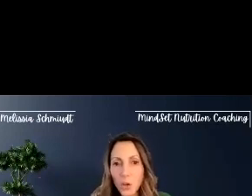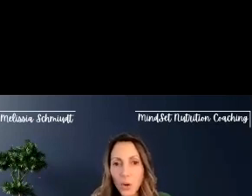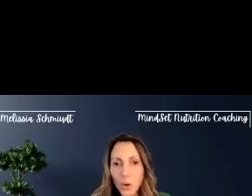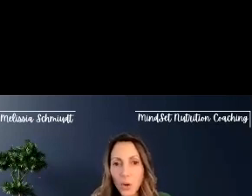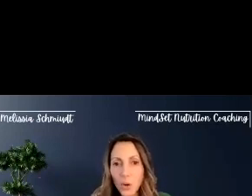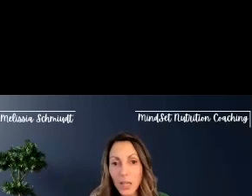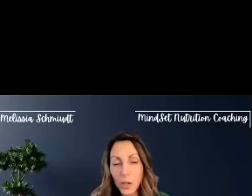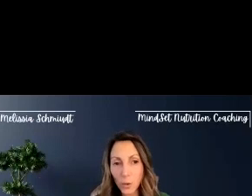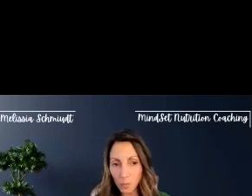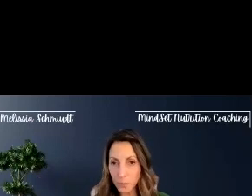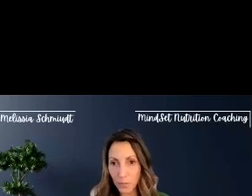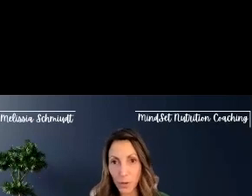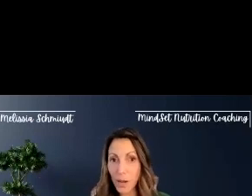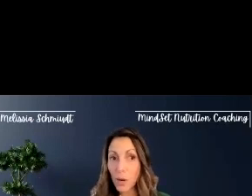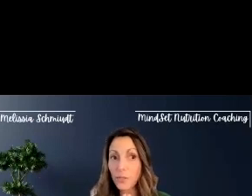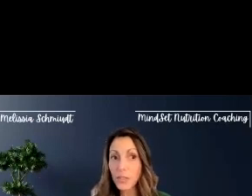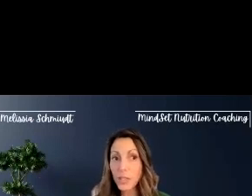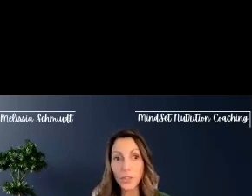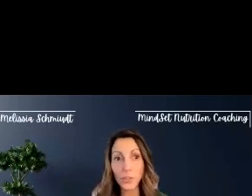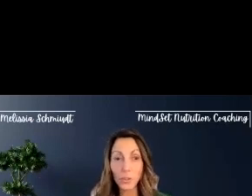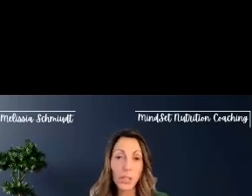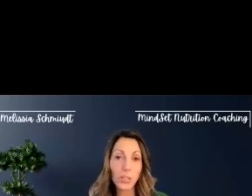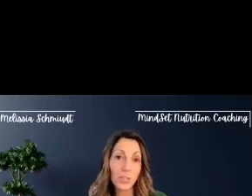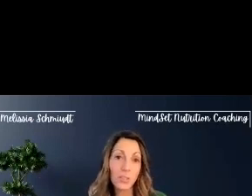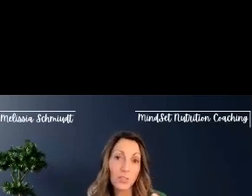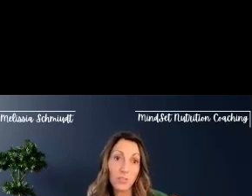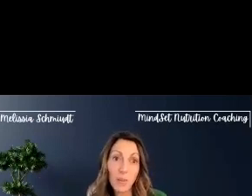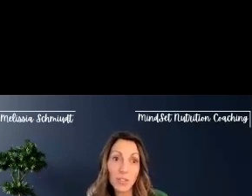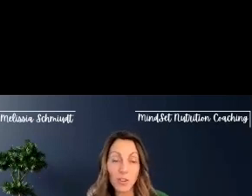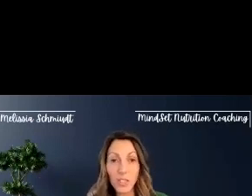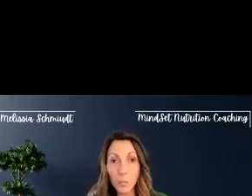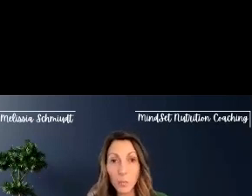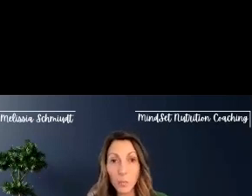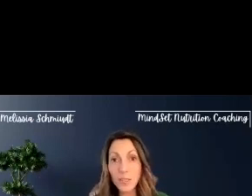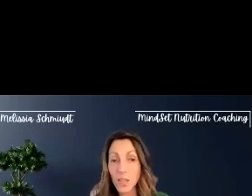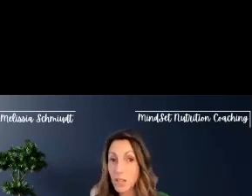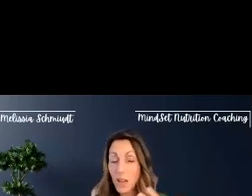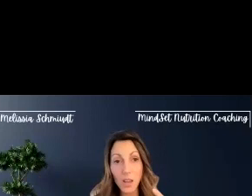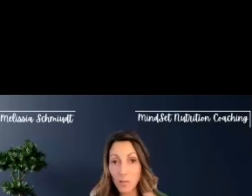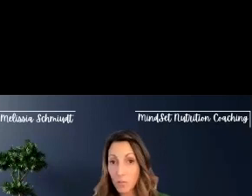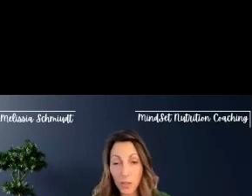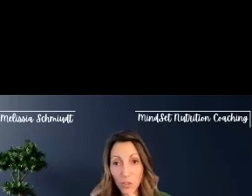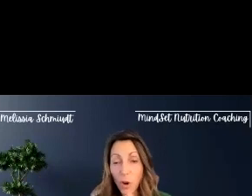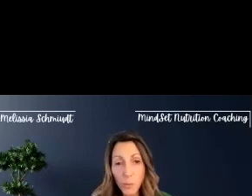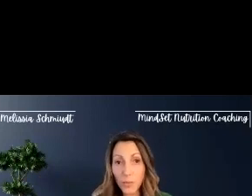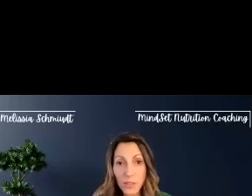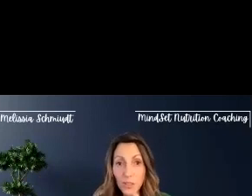So I always would say, if you're not a breakfast eater and you're looking to maybe start to eat breakfast, then start with breakfast.